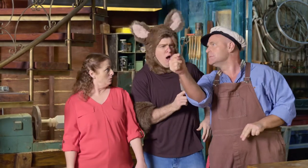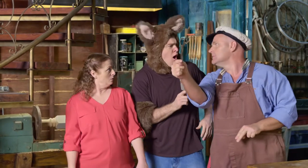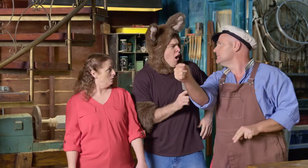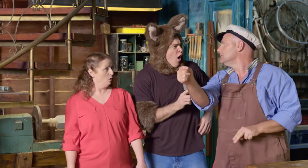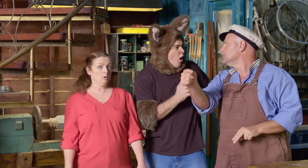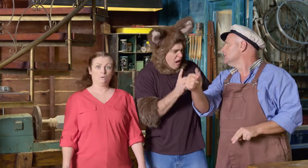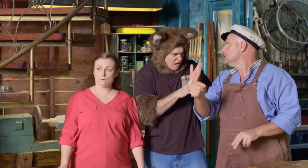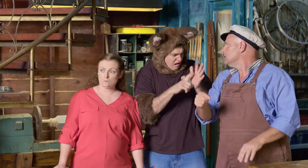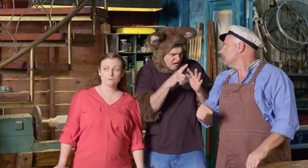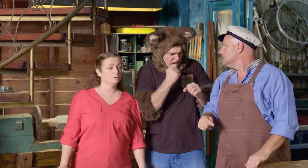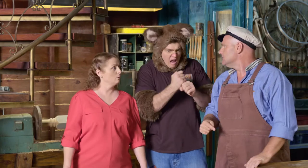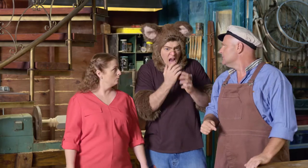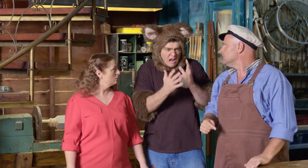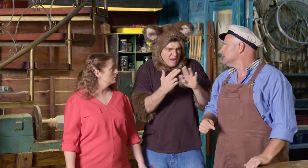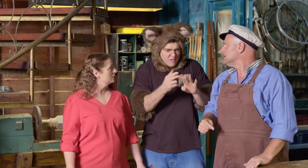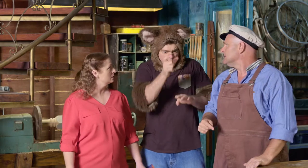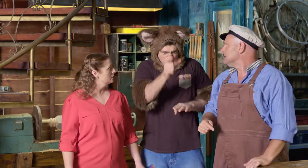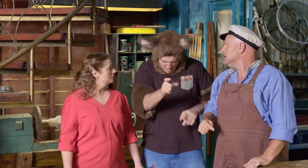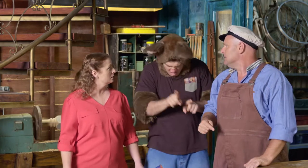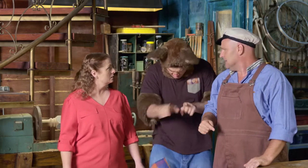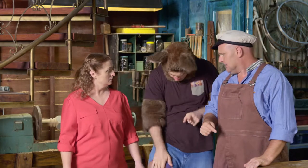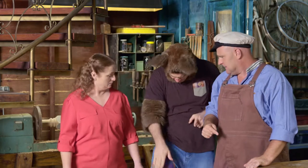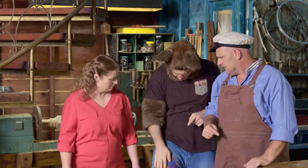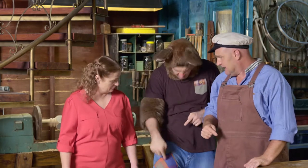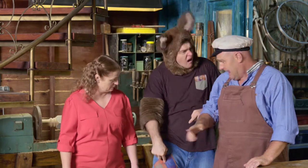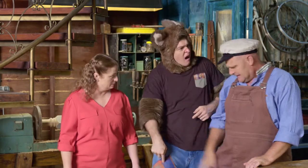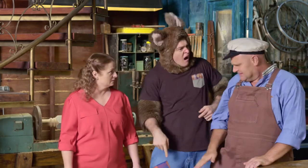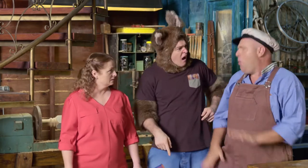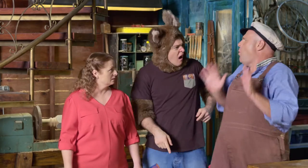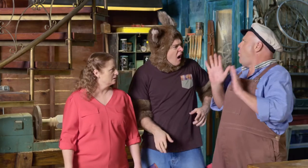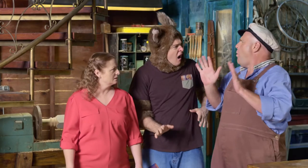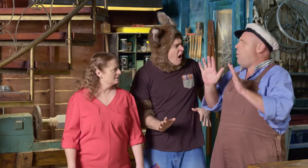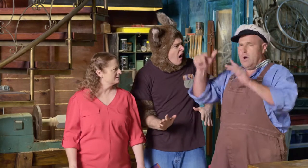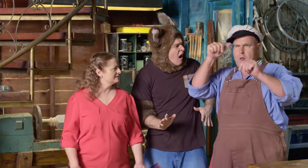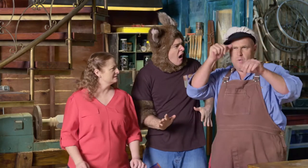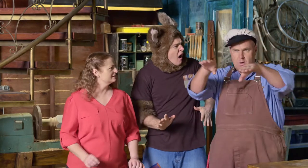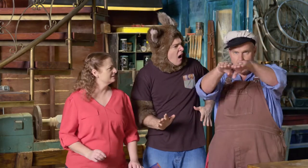A leg for a lady? Oh, no, no, no!